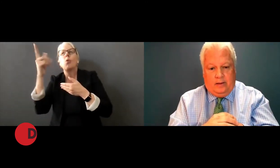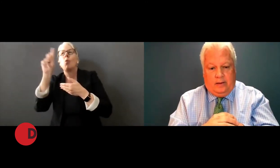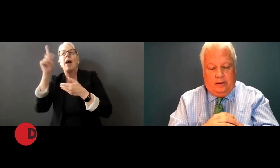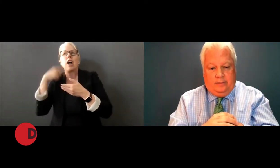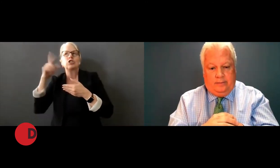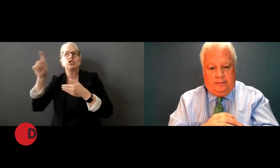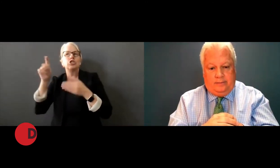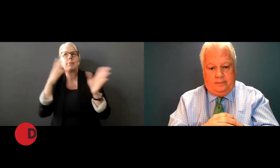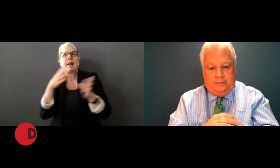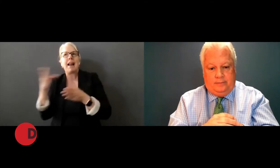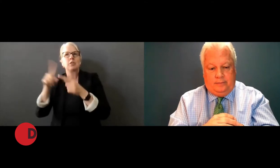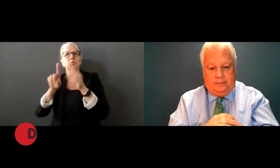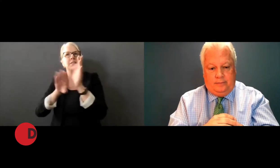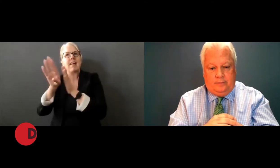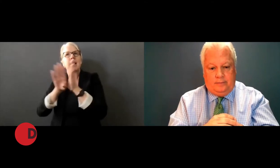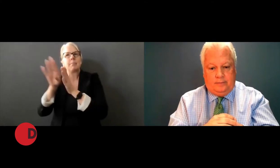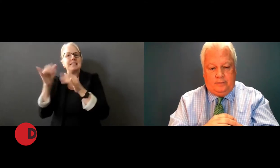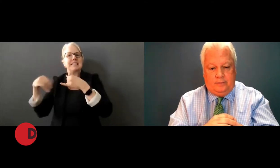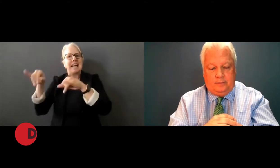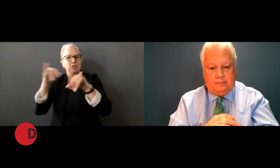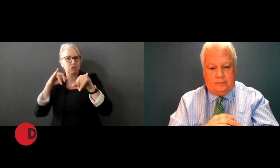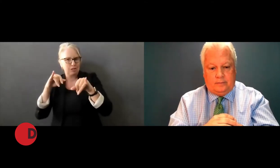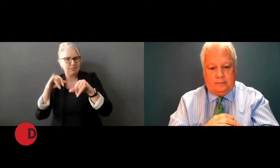and where we should plan to develop standards.